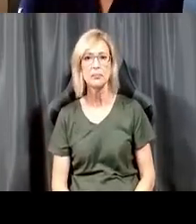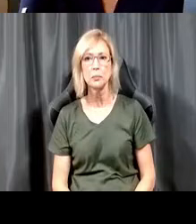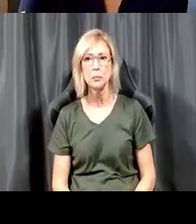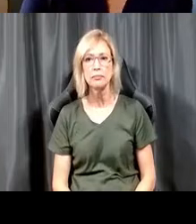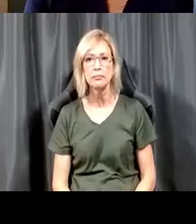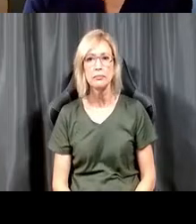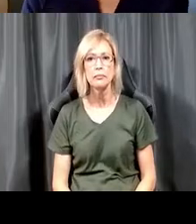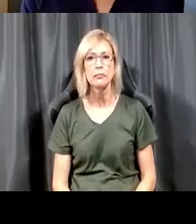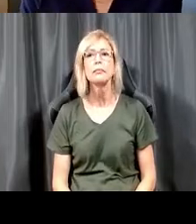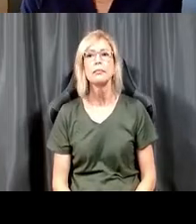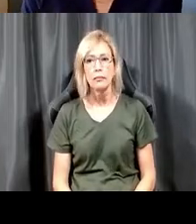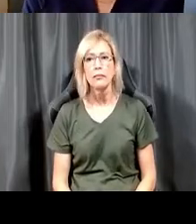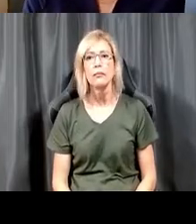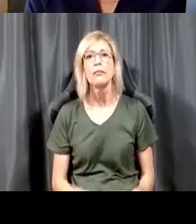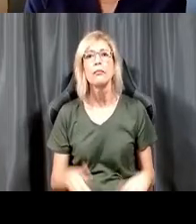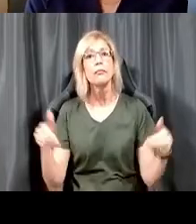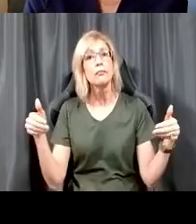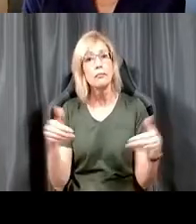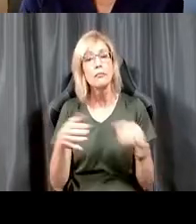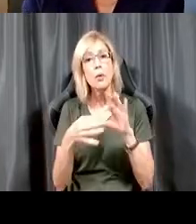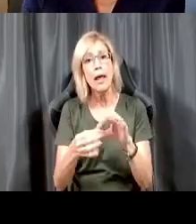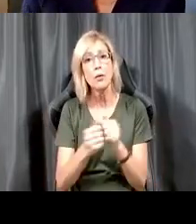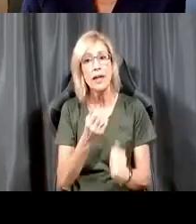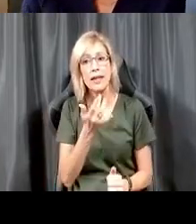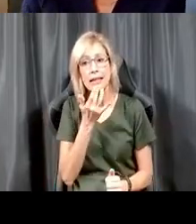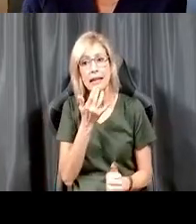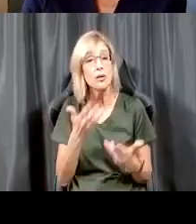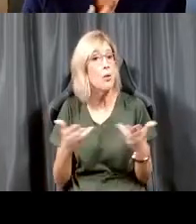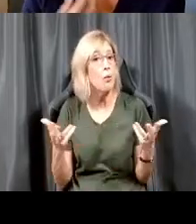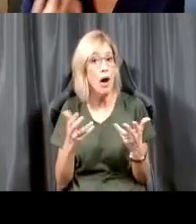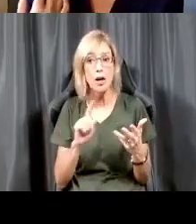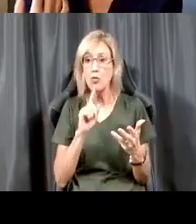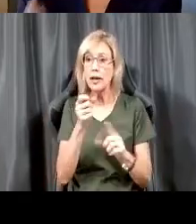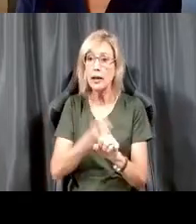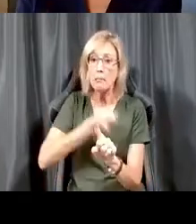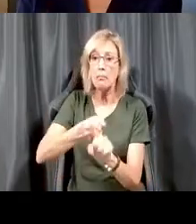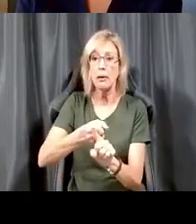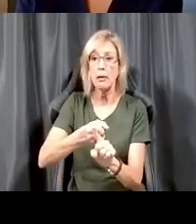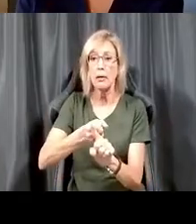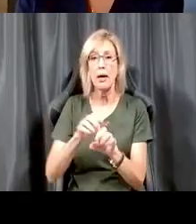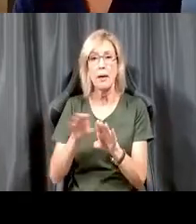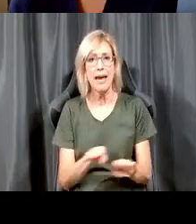Interesting things about taste as well is that it can actually really impact our behaviors and our mood sometimes.